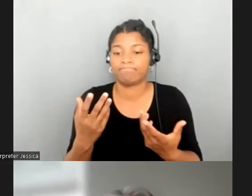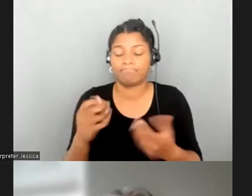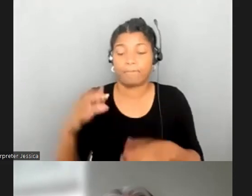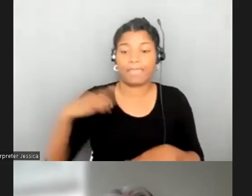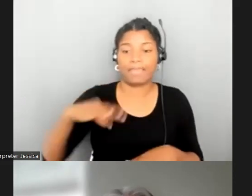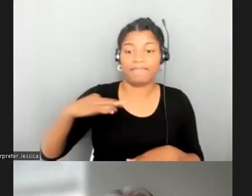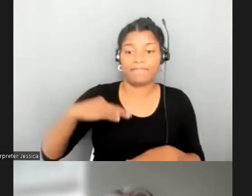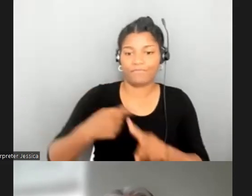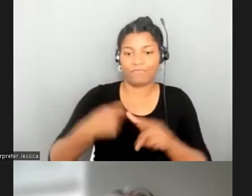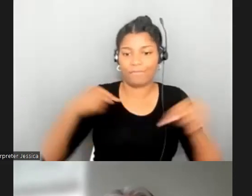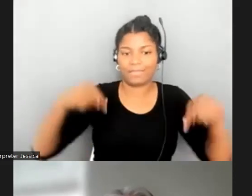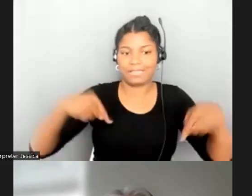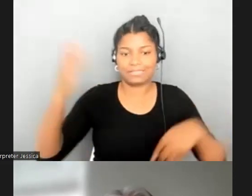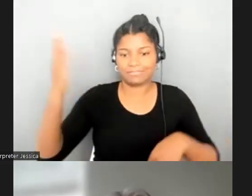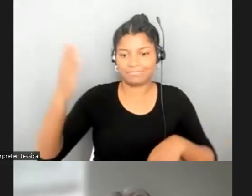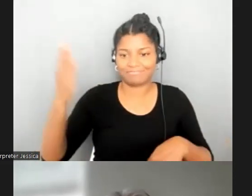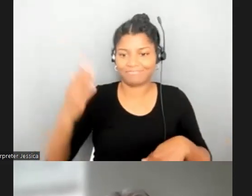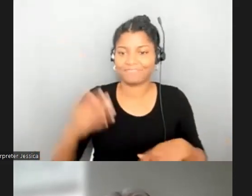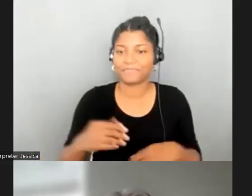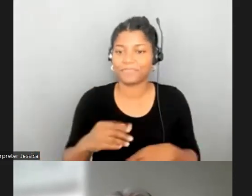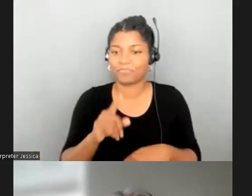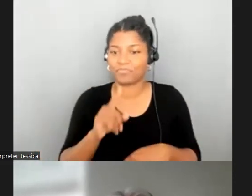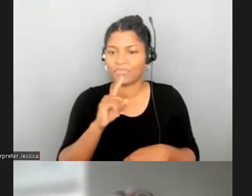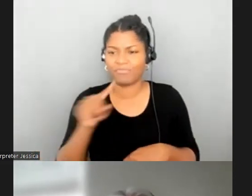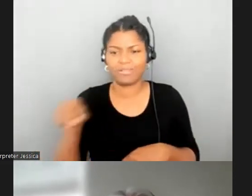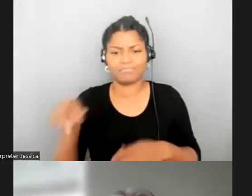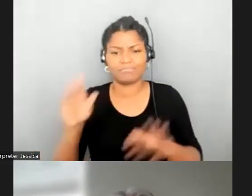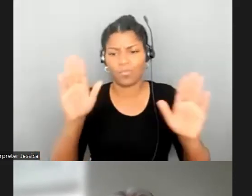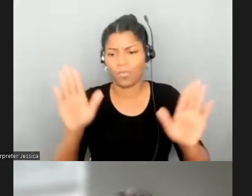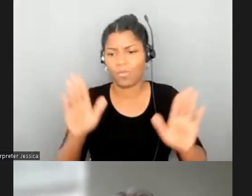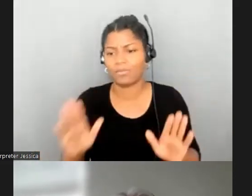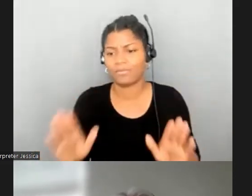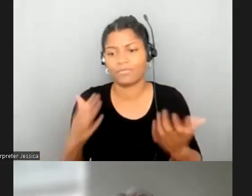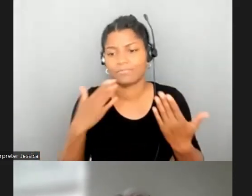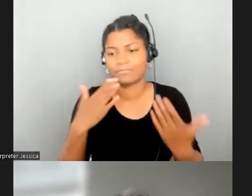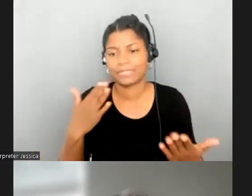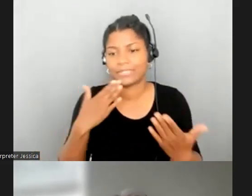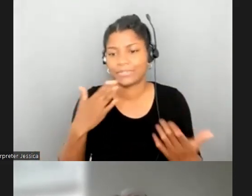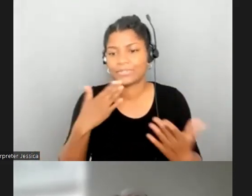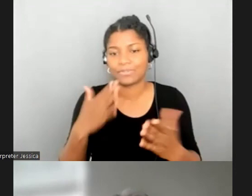This has been fabulous, what you have provided to us today, and I know a lot of people are